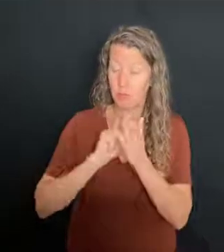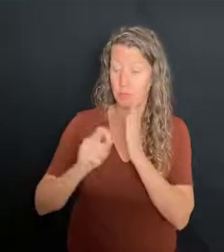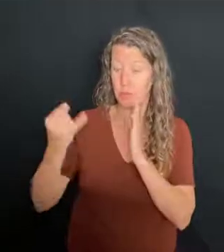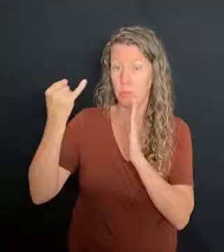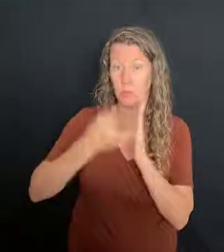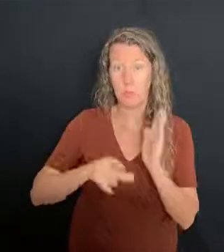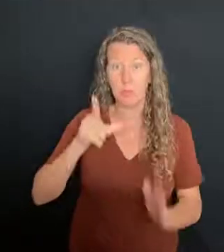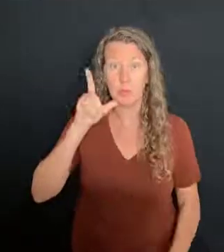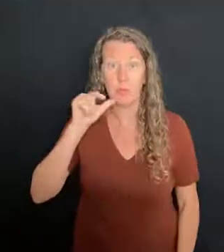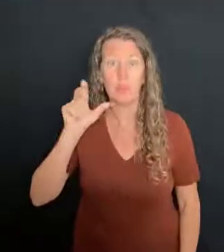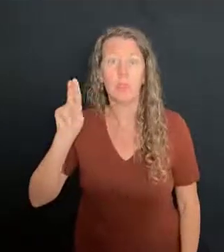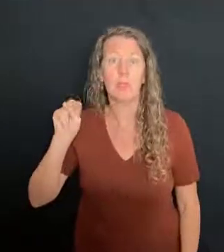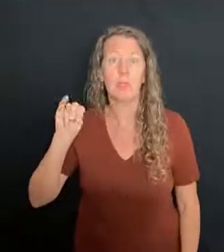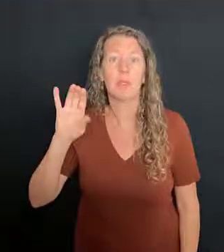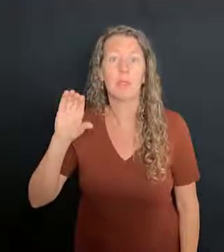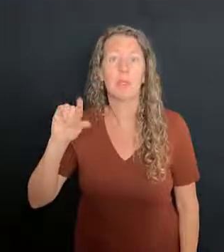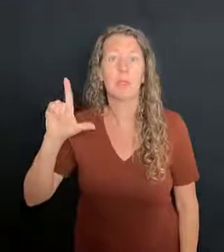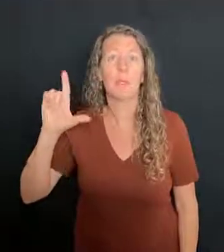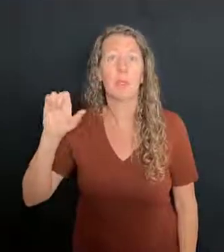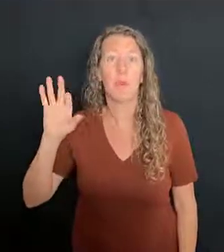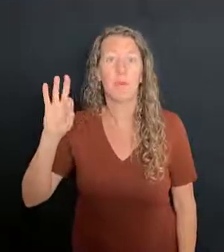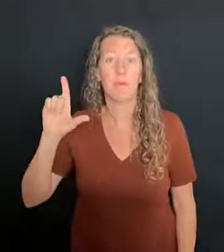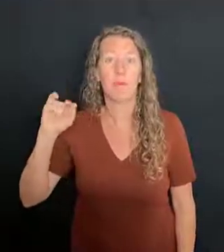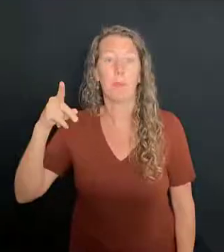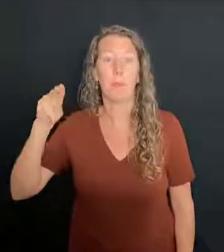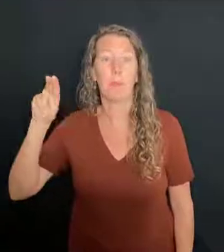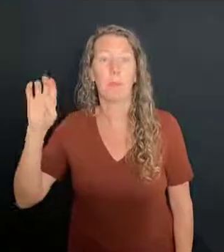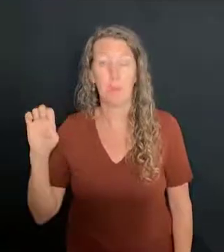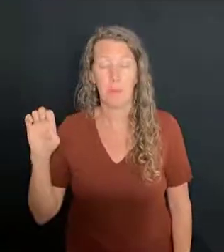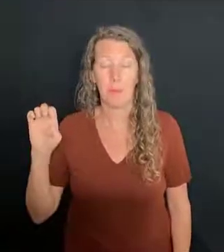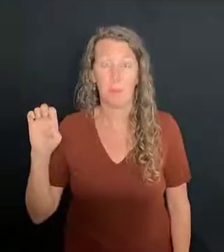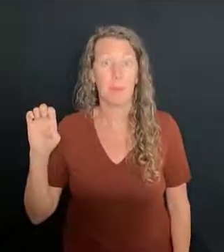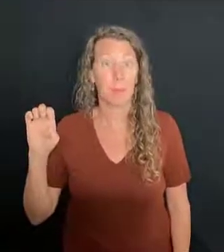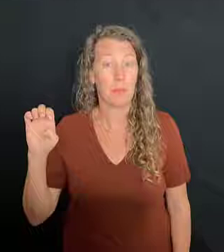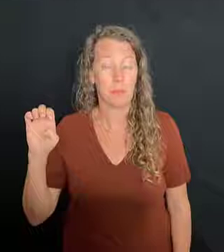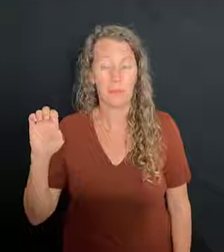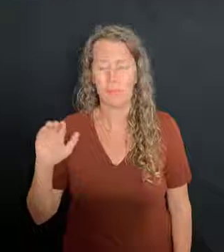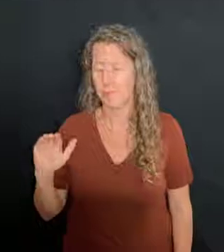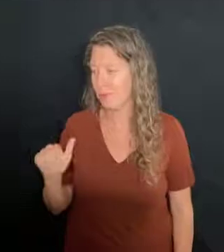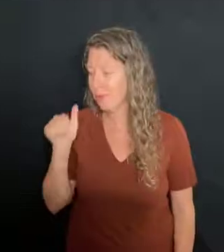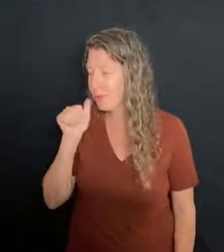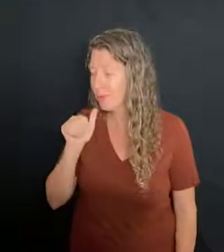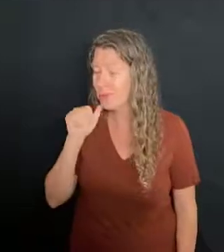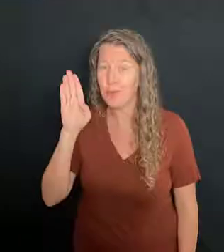Narrated by Esther Geiger. Audio description narrated by Dr. Joel Snyder